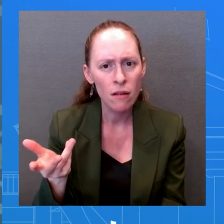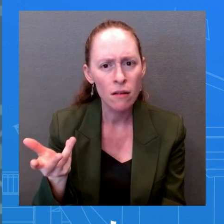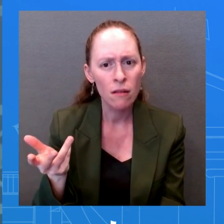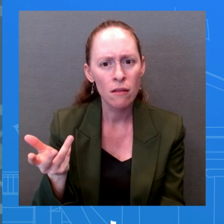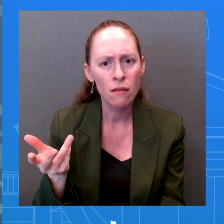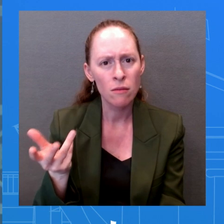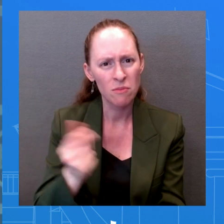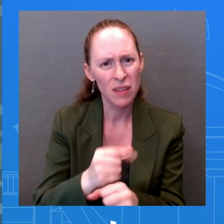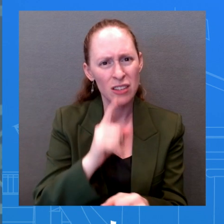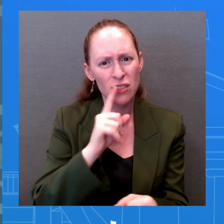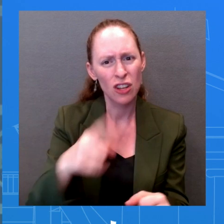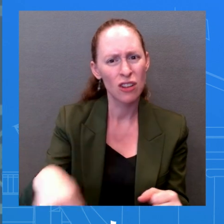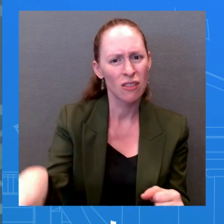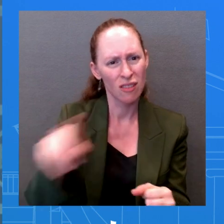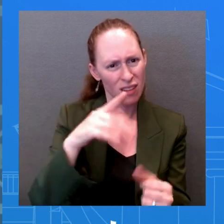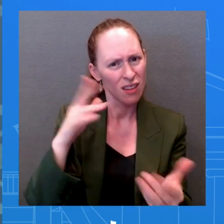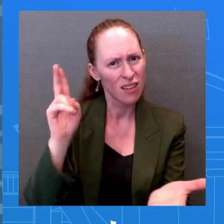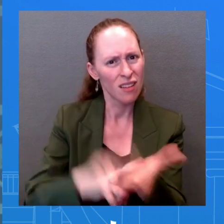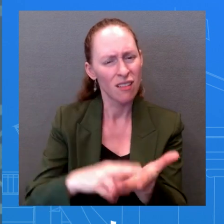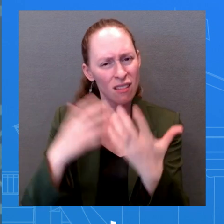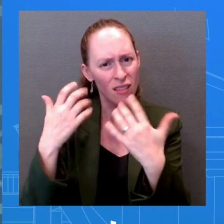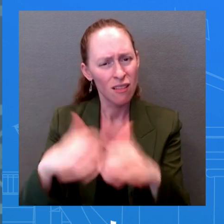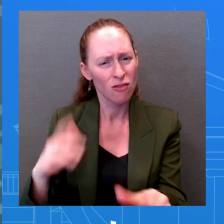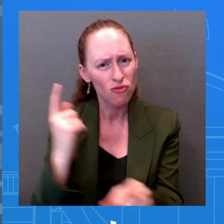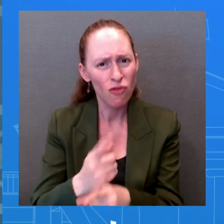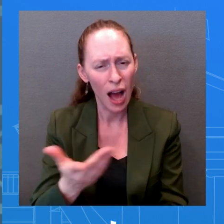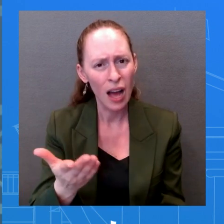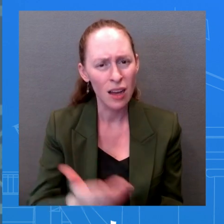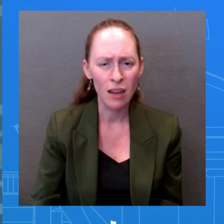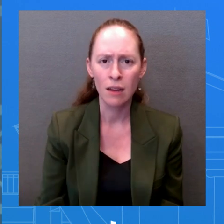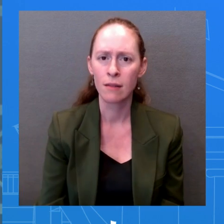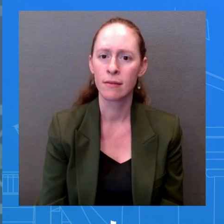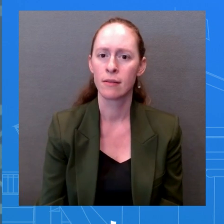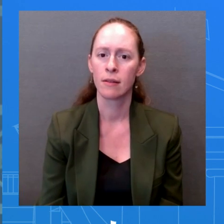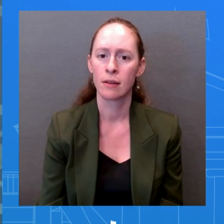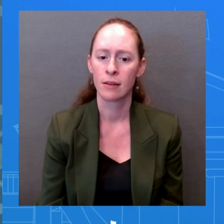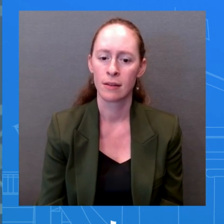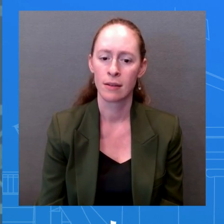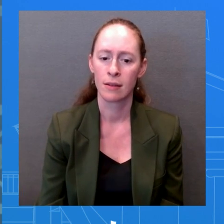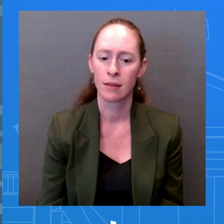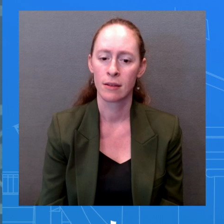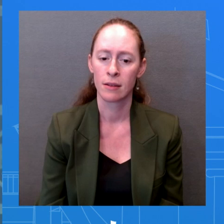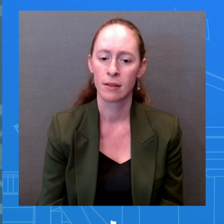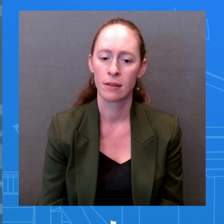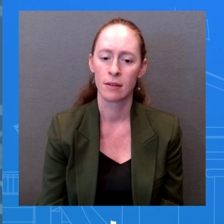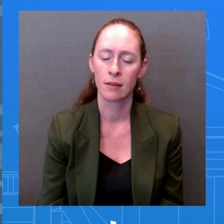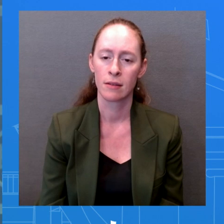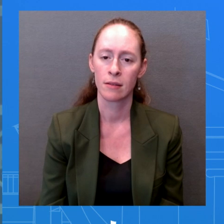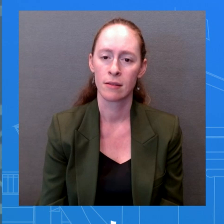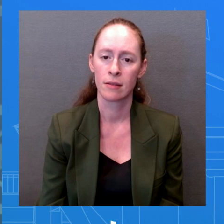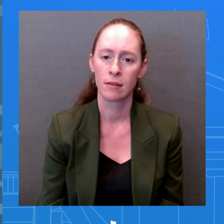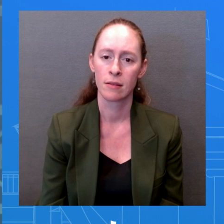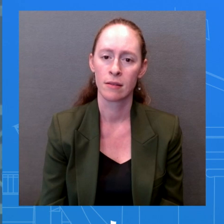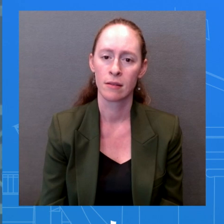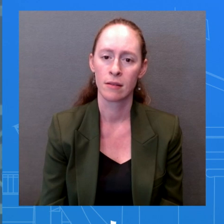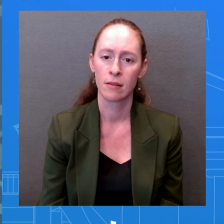as we look at the terms that was agreed upon, look: Rail workers will get well-deserved pay increases. That matters. That is important.